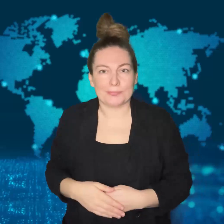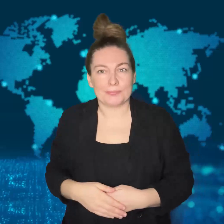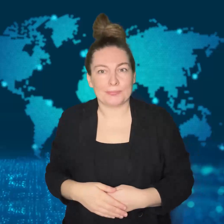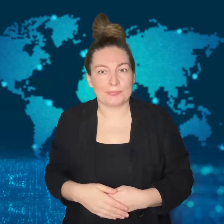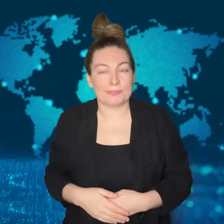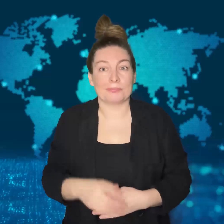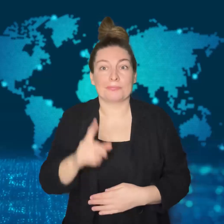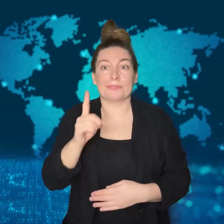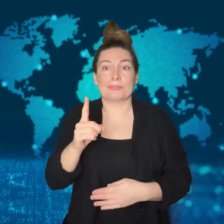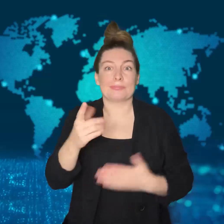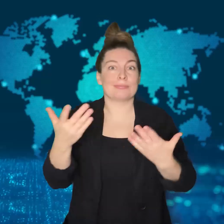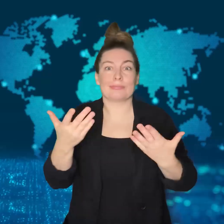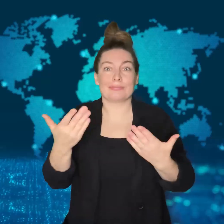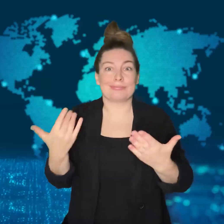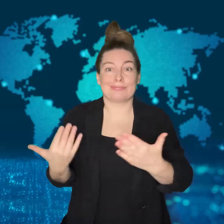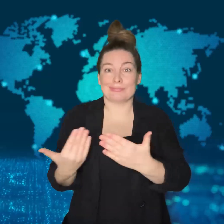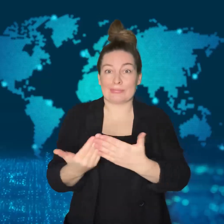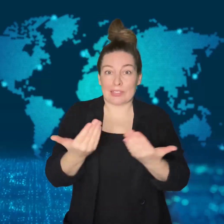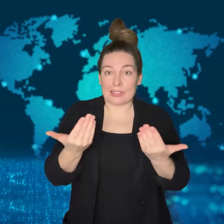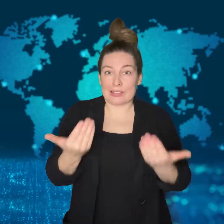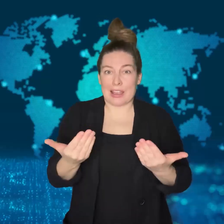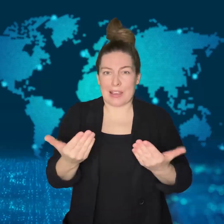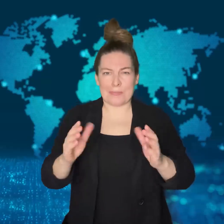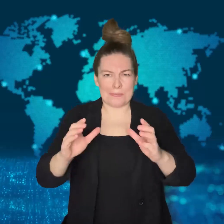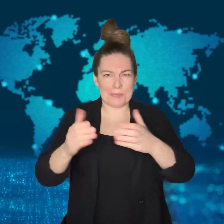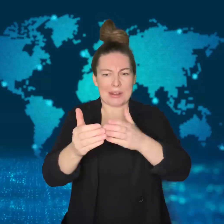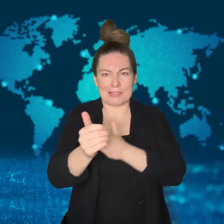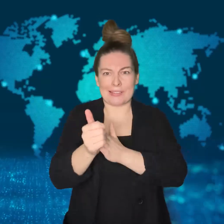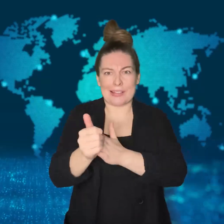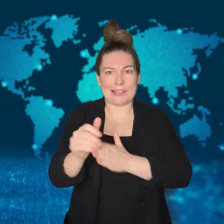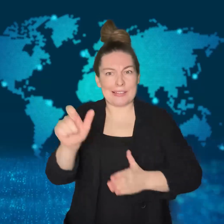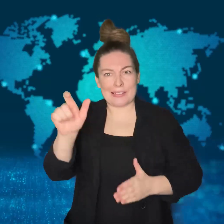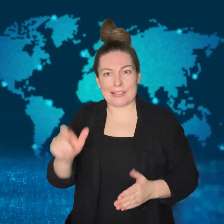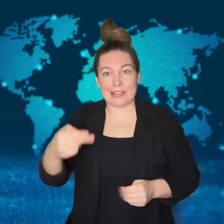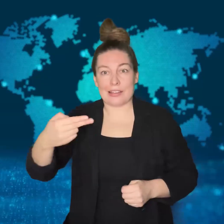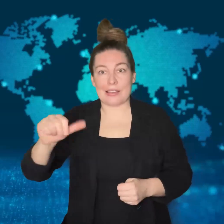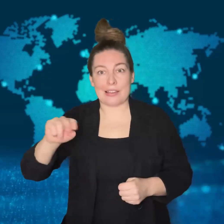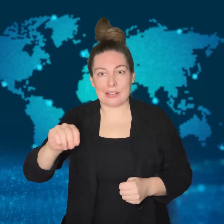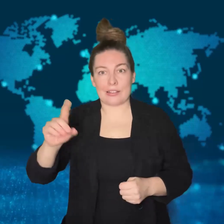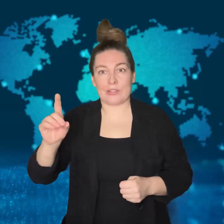an early and orderly removal from office,